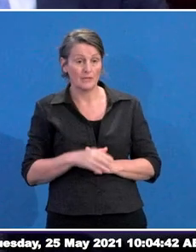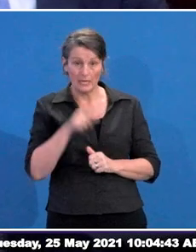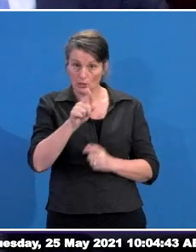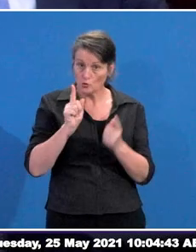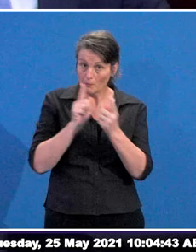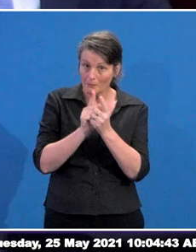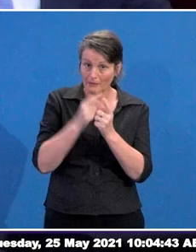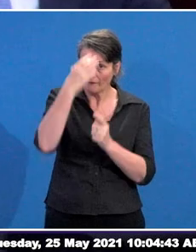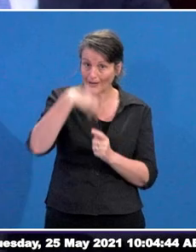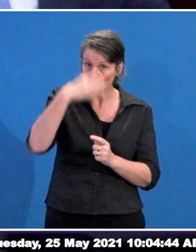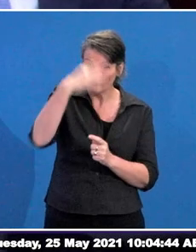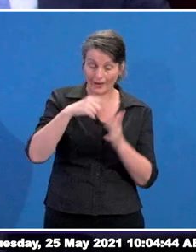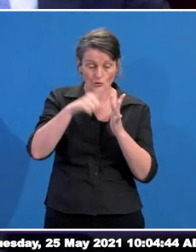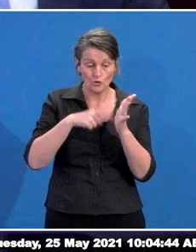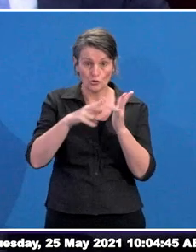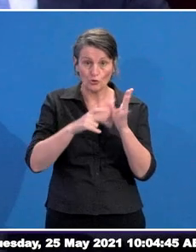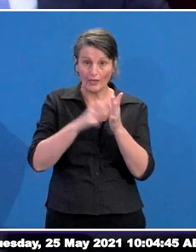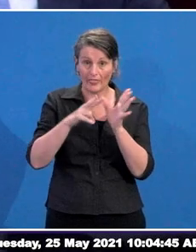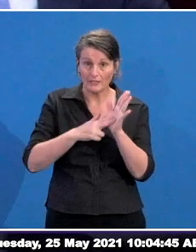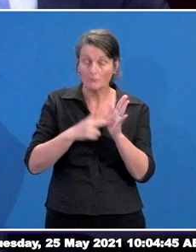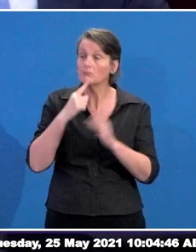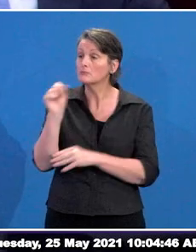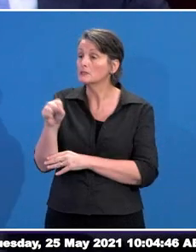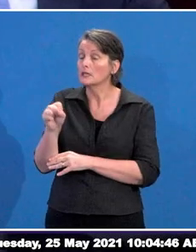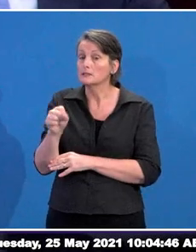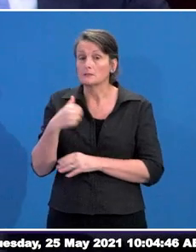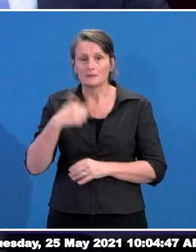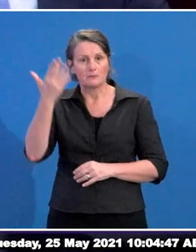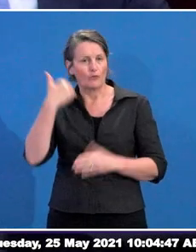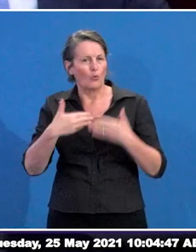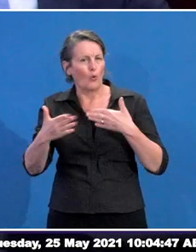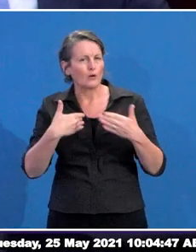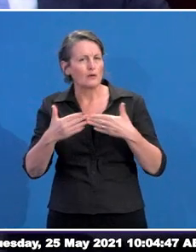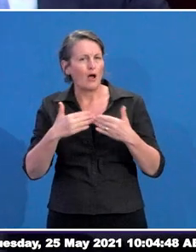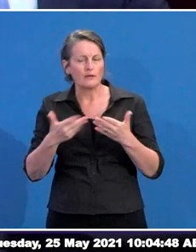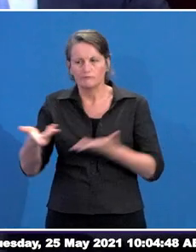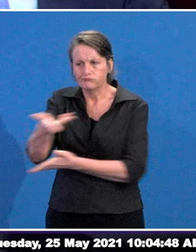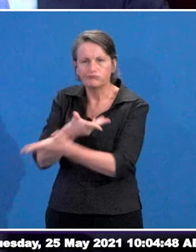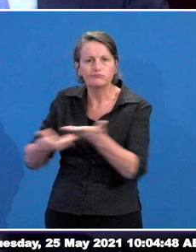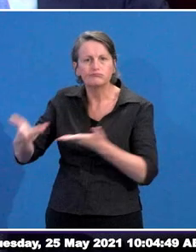When we organized a conference with all the stakeholders